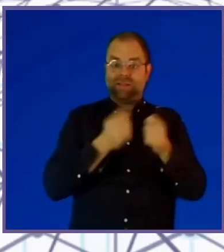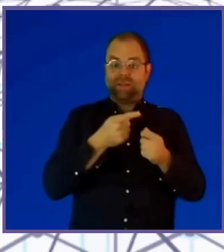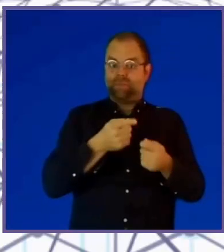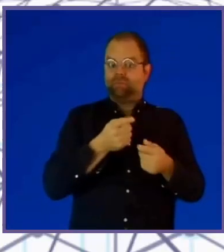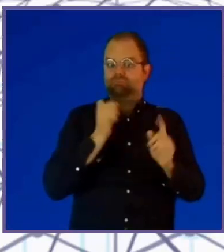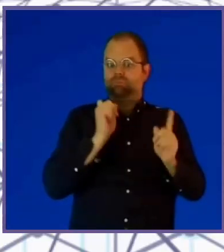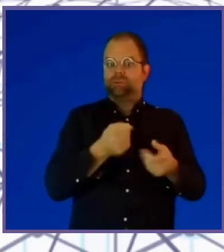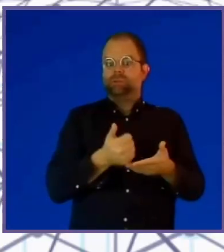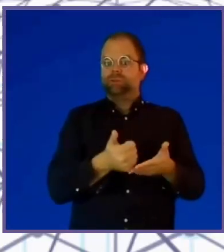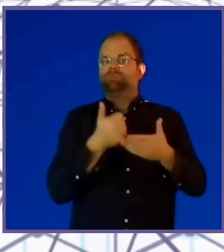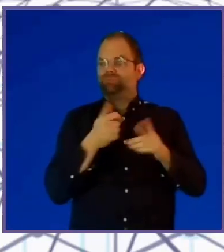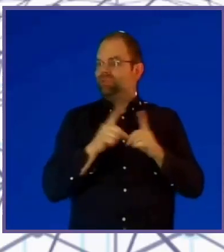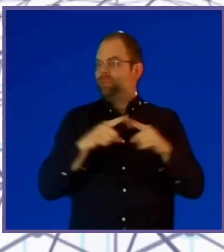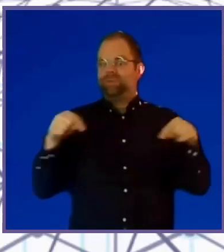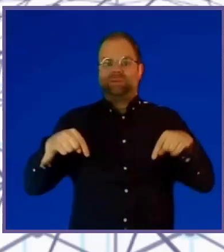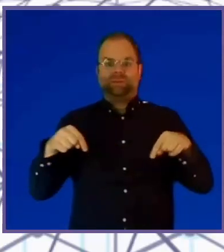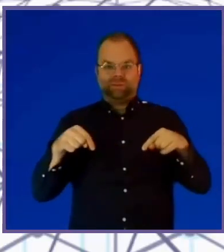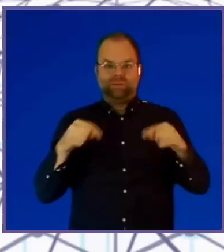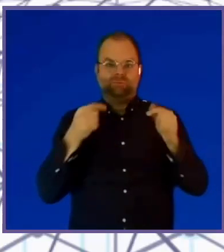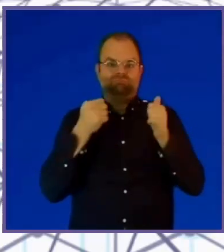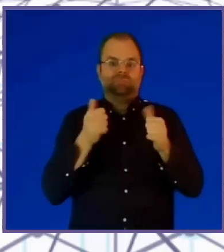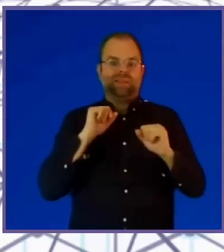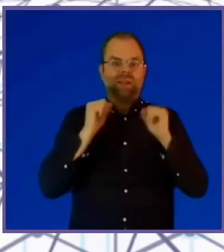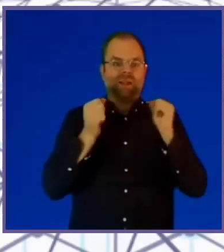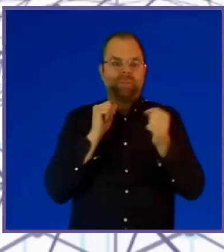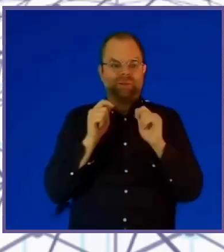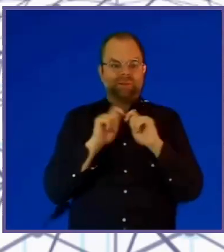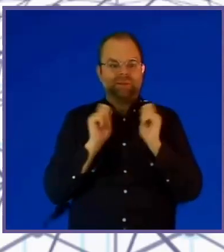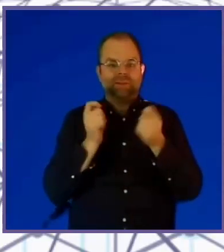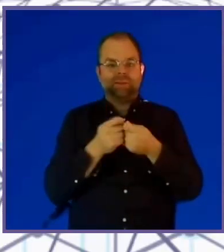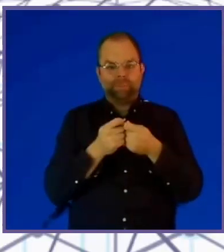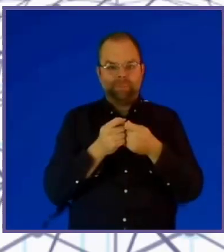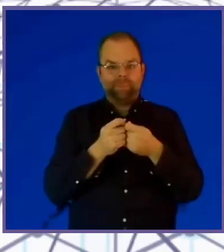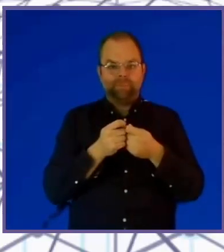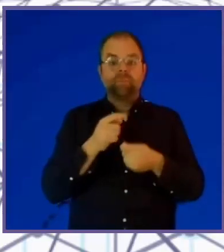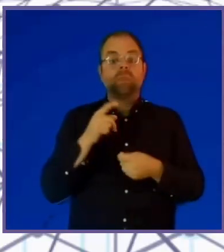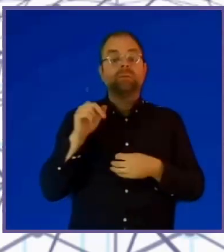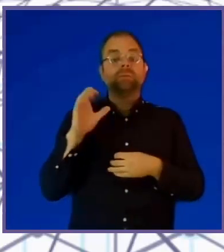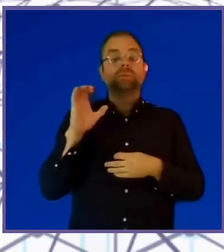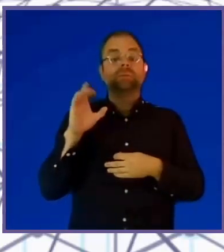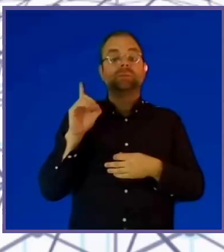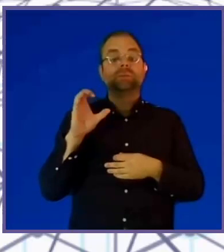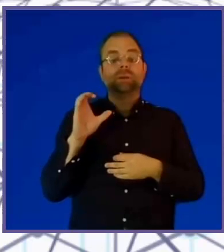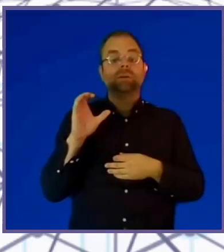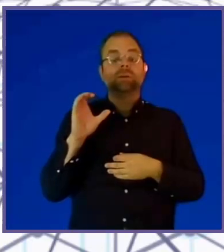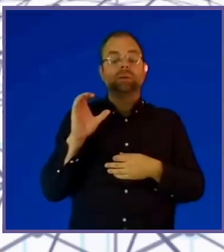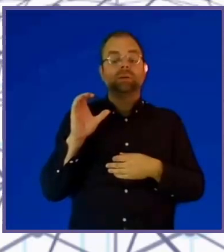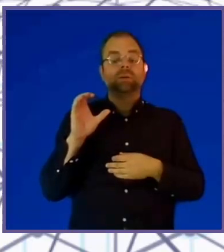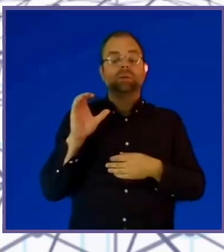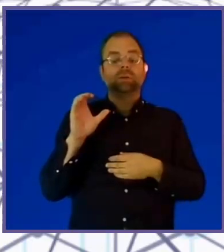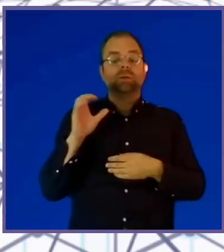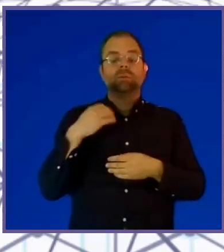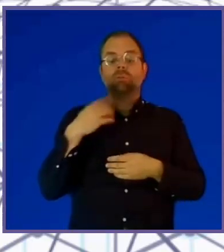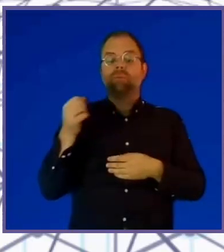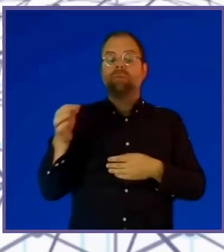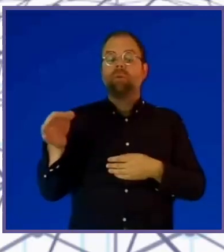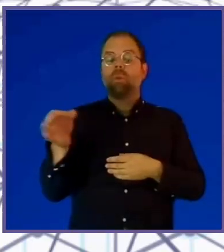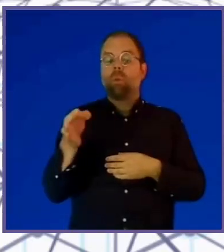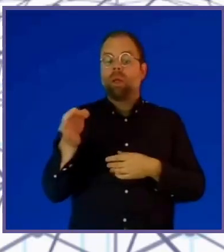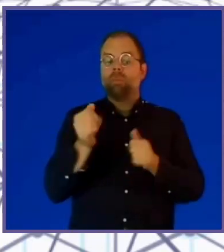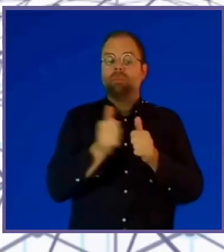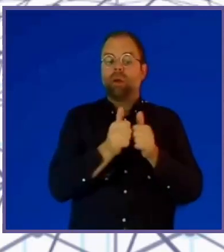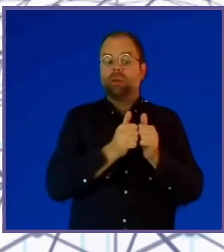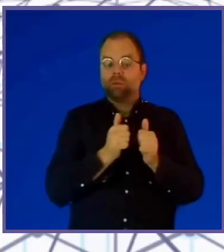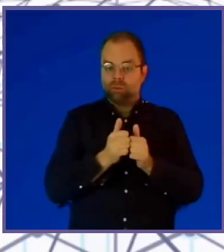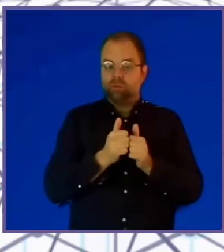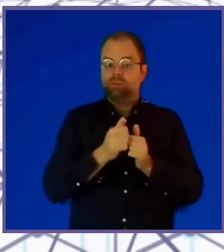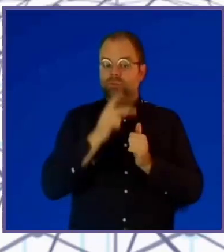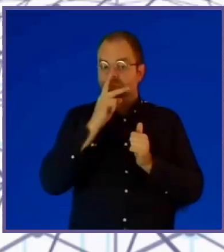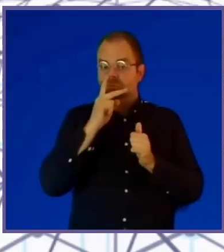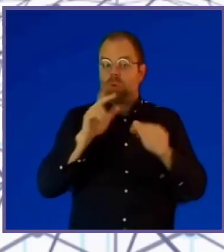information and policies on assistive technologies, disability rights and global development.